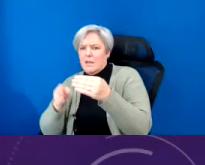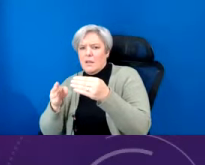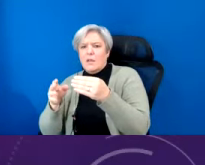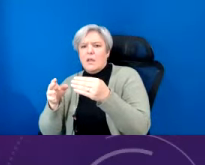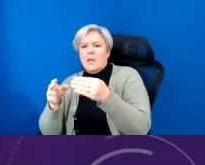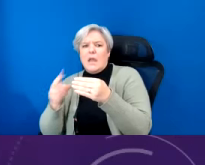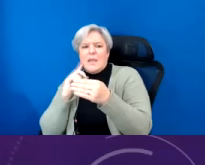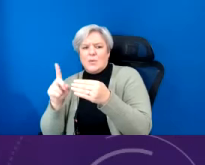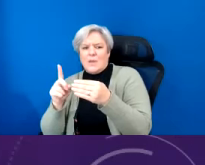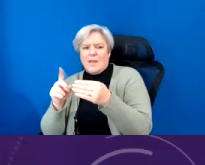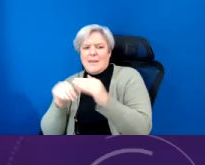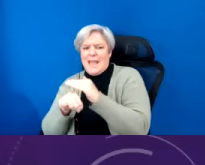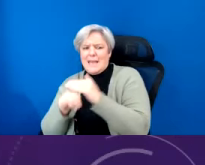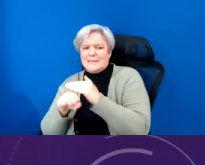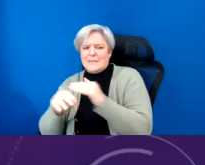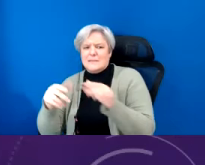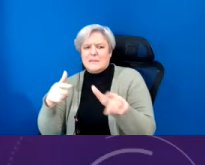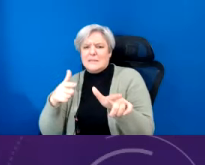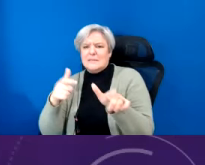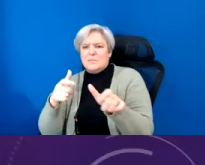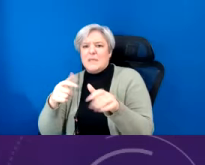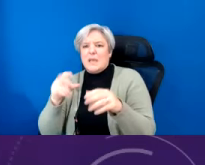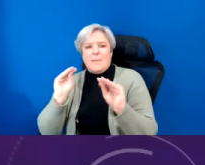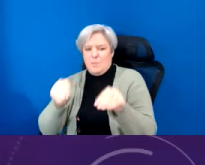then access speed greater and grade the students submission.